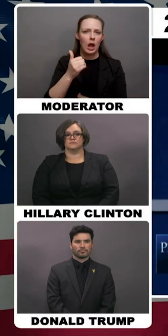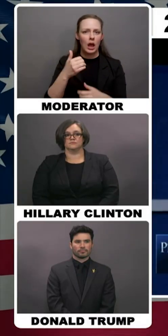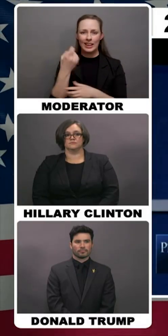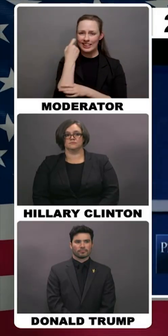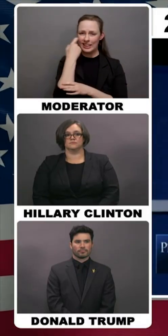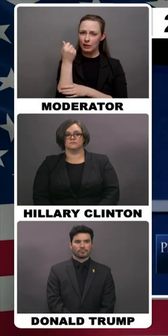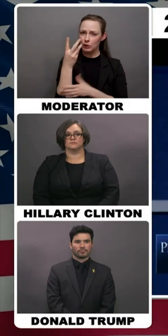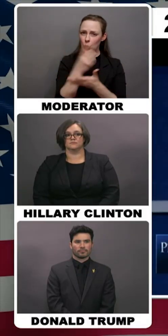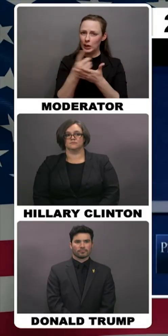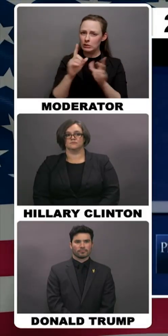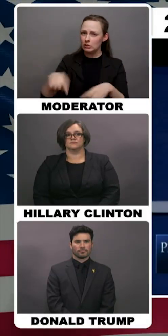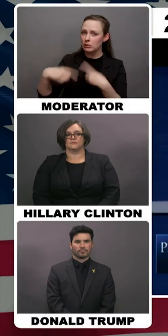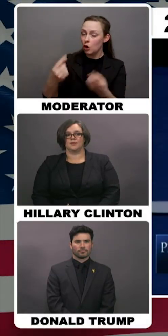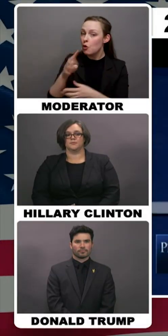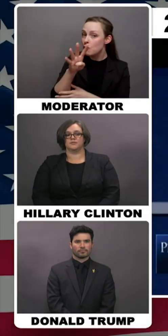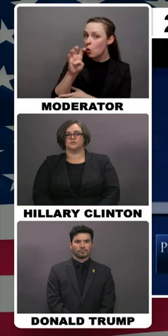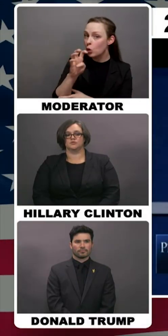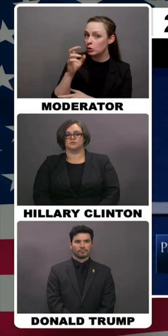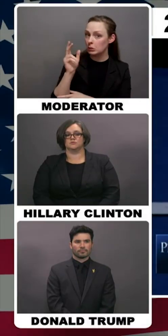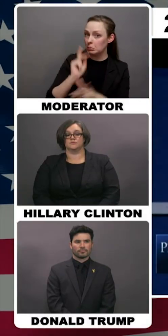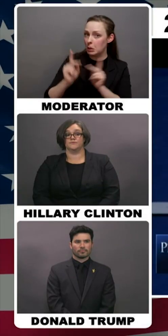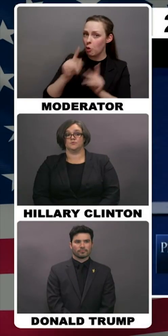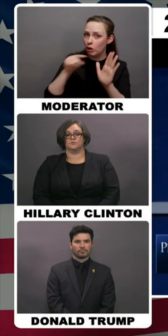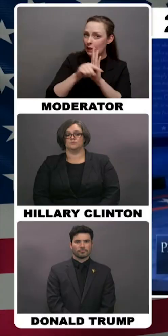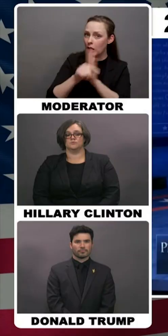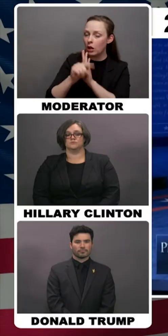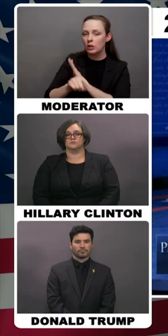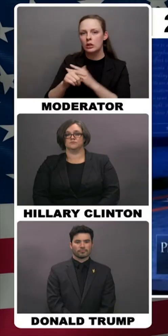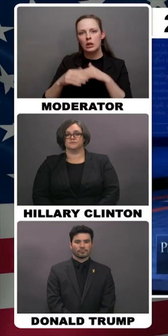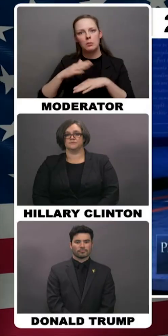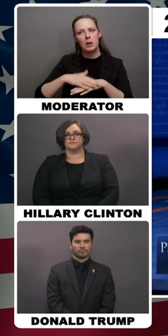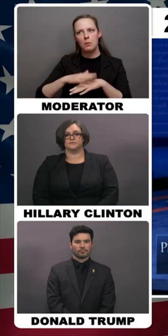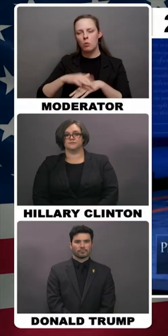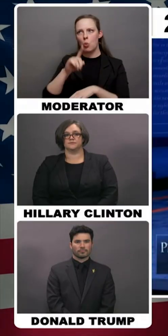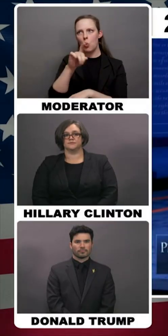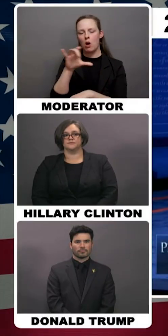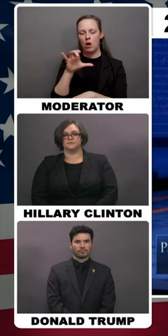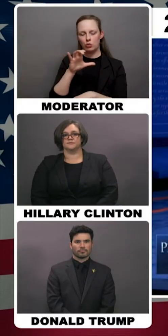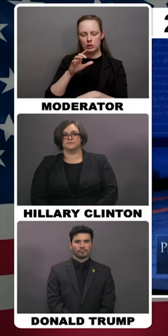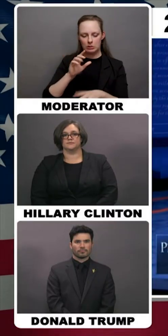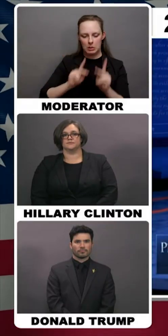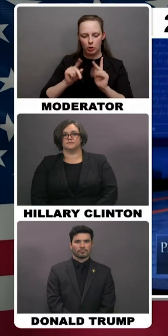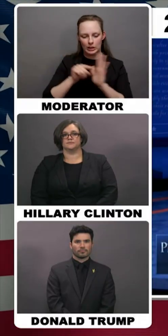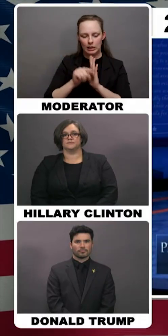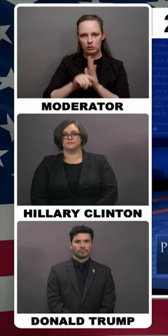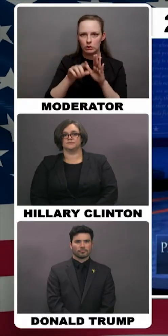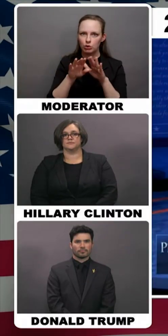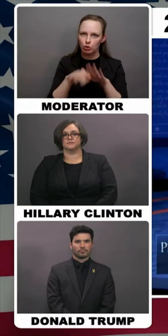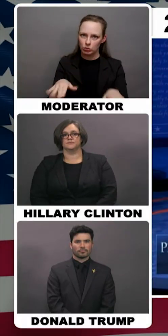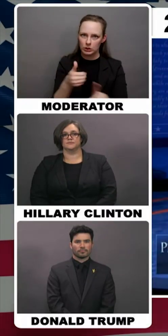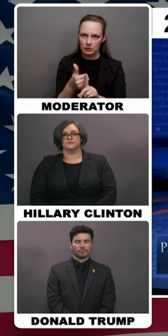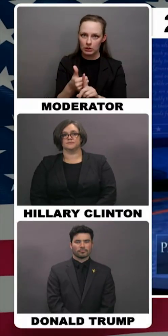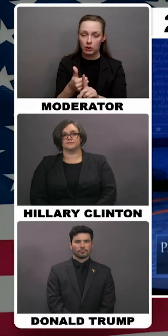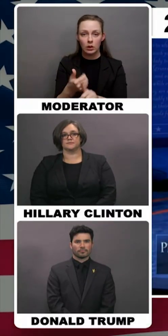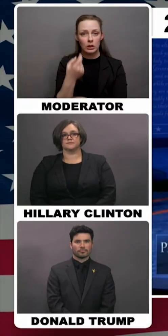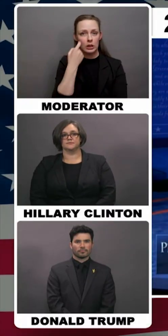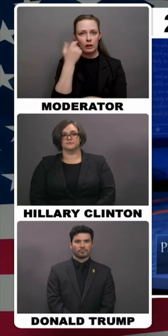400 people have been killed. At least 100 of them children. Just days ago, the State Department called for a war crimes